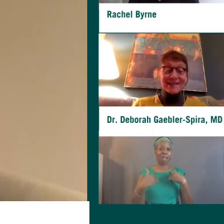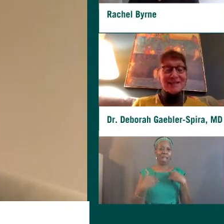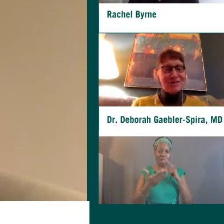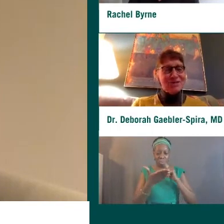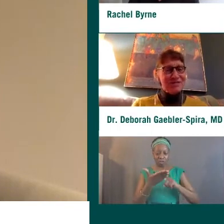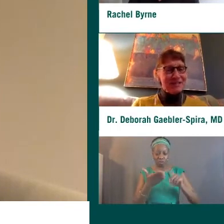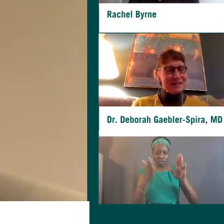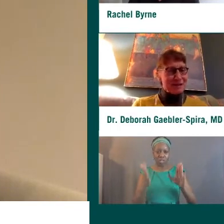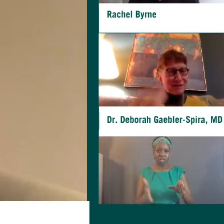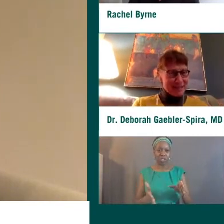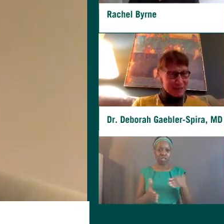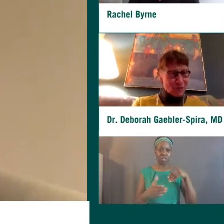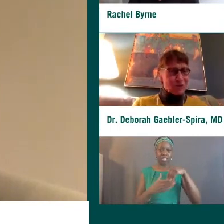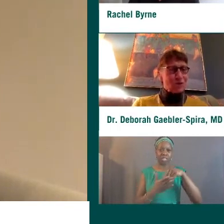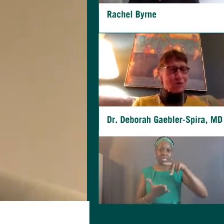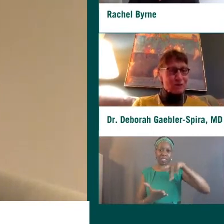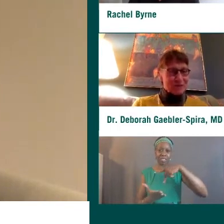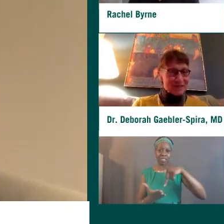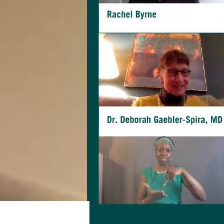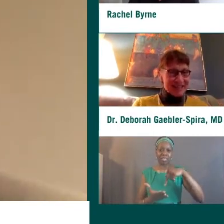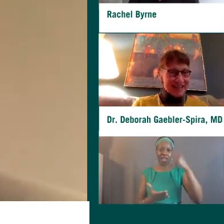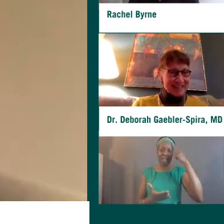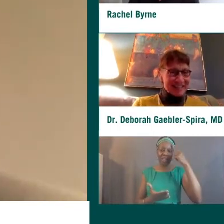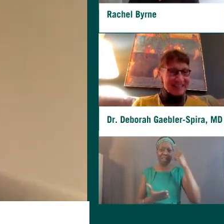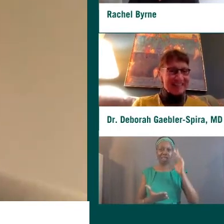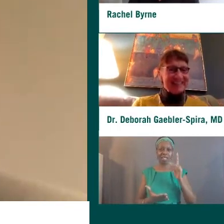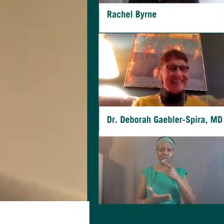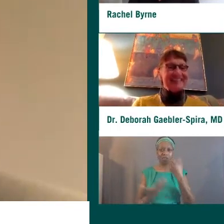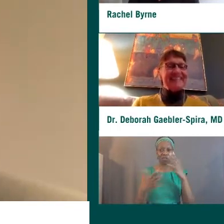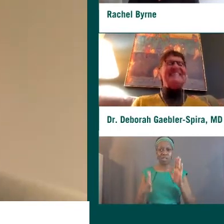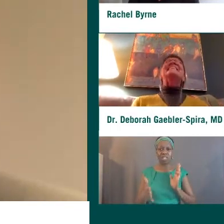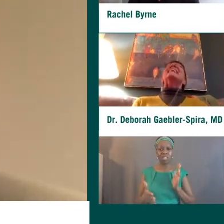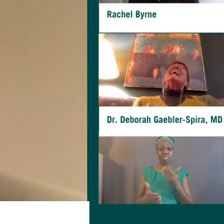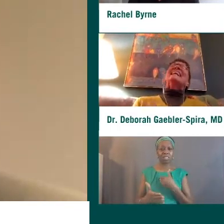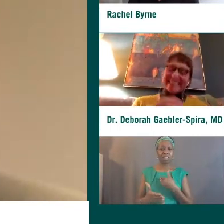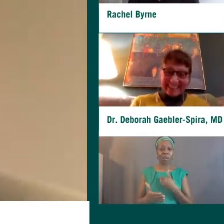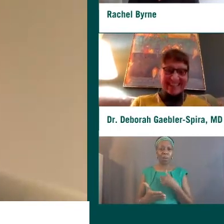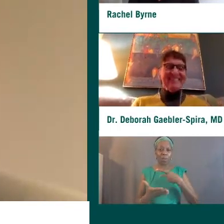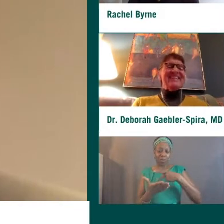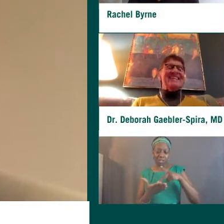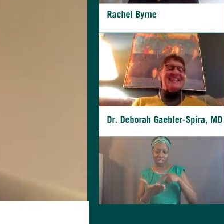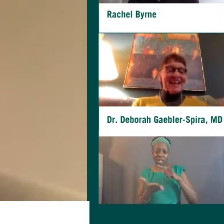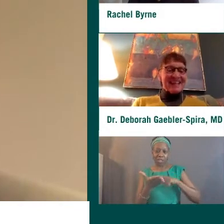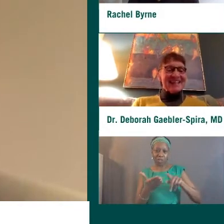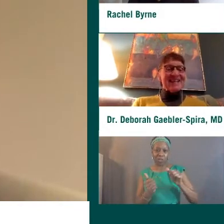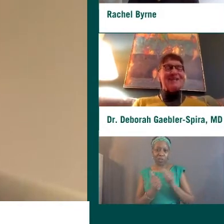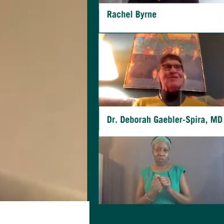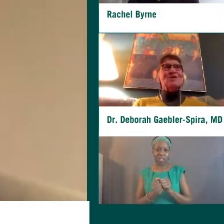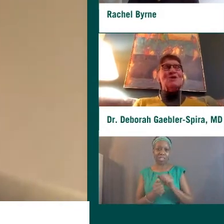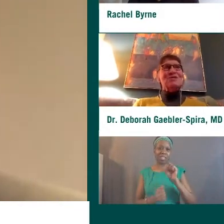I think you even did our dance research with . Yes. Yeah? Yeah.